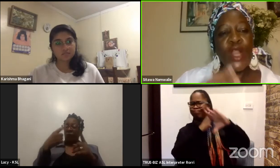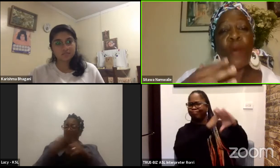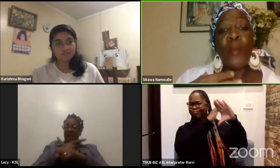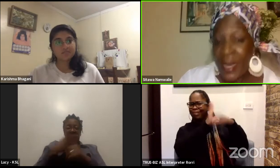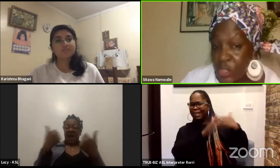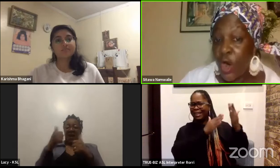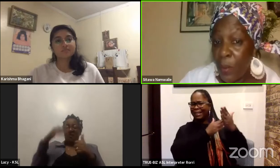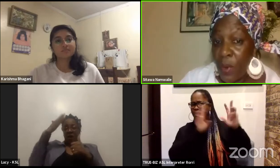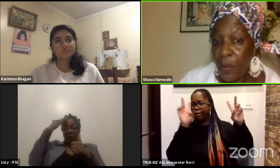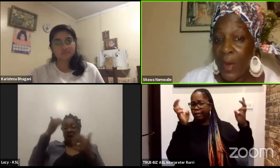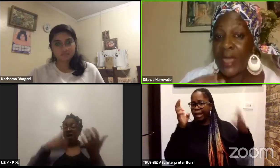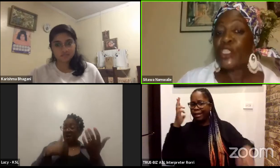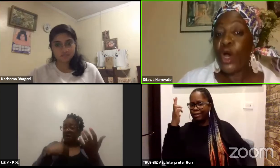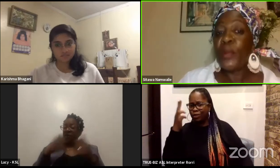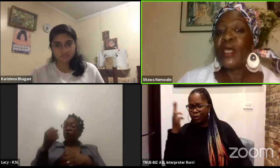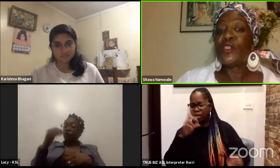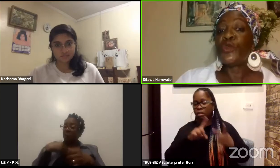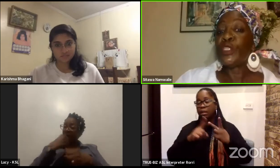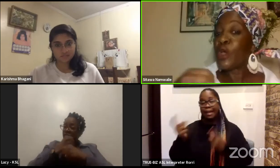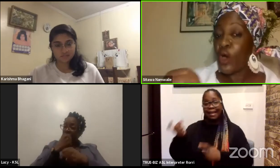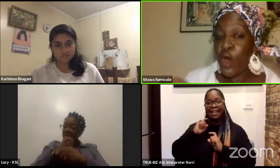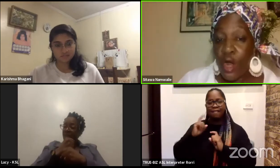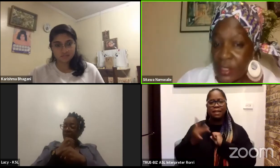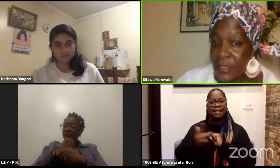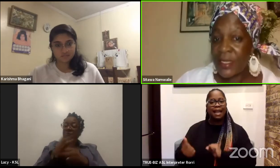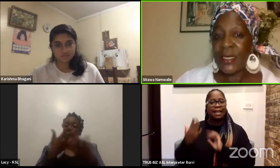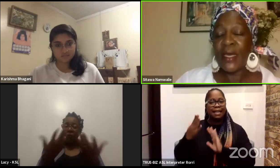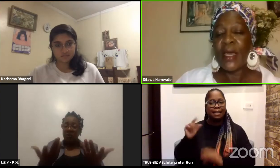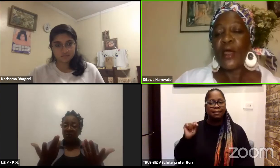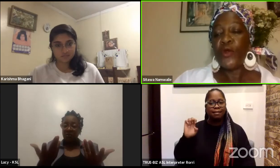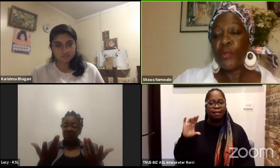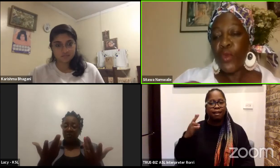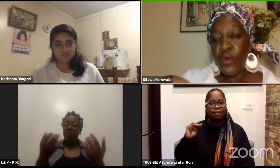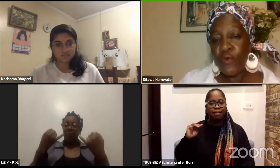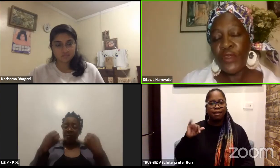So now, my job, my job is to constantly remove this Western,